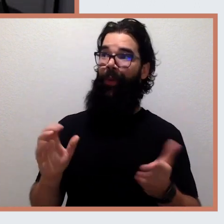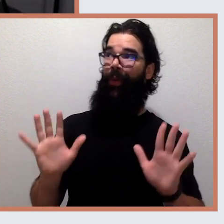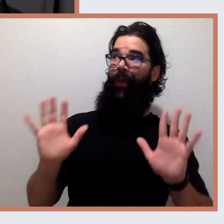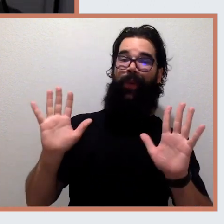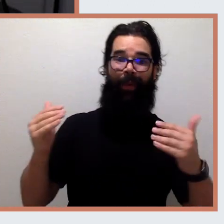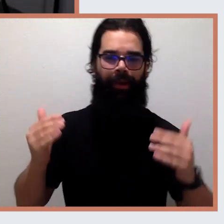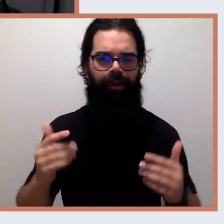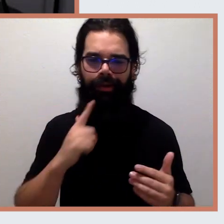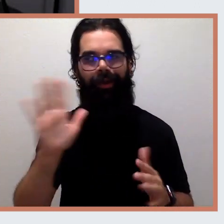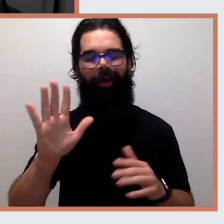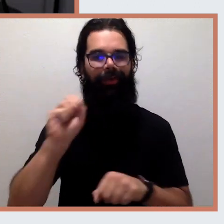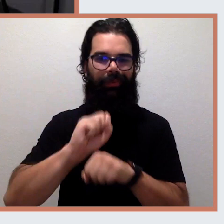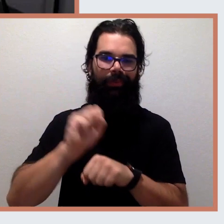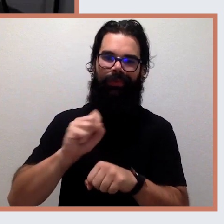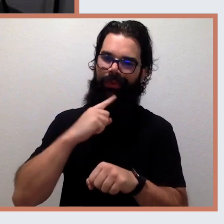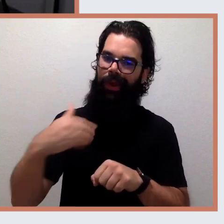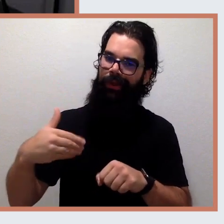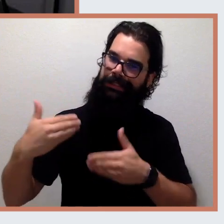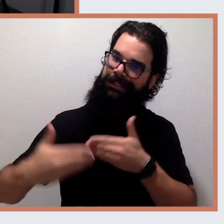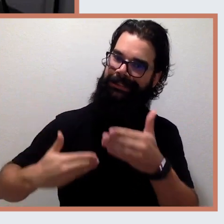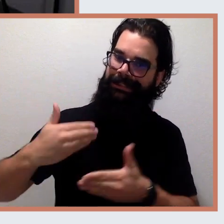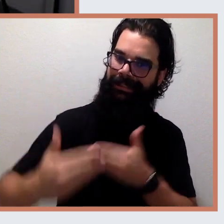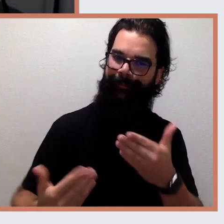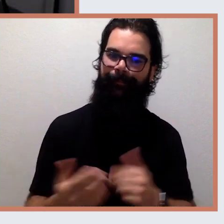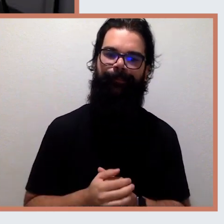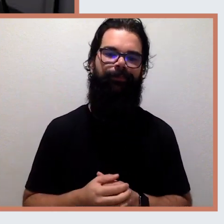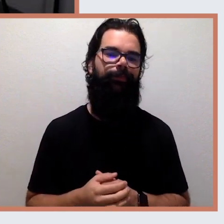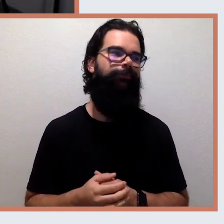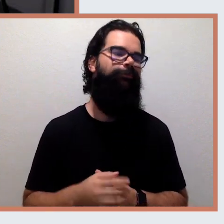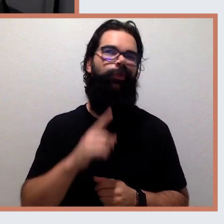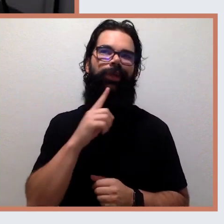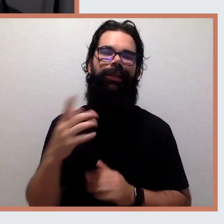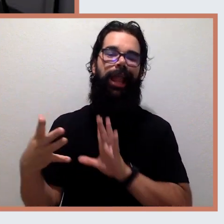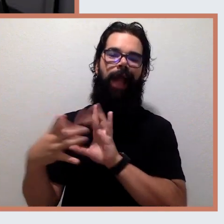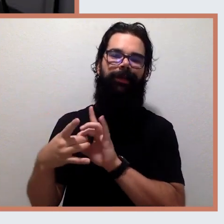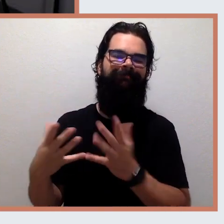on Variety, on Hollywood Reporter. "Yeah, here we go." And then, but the work, no,